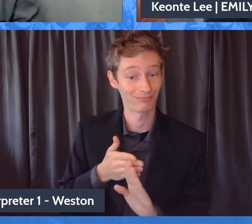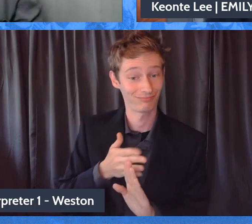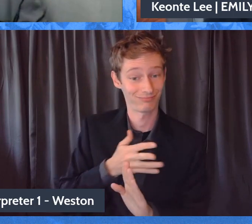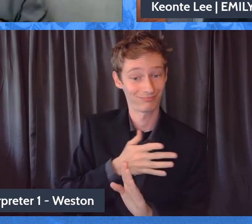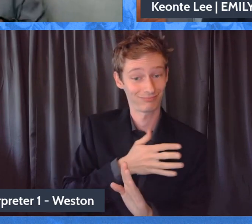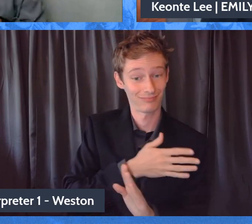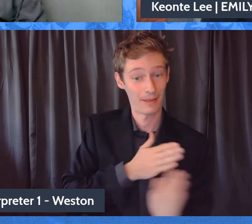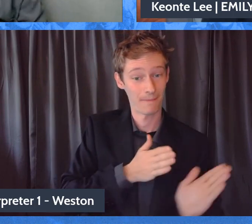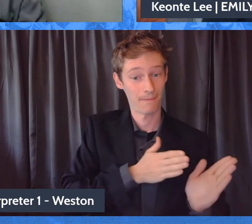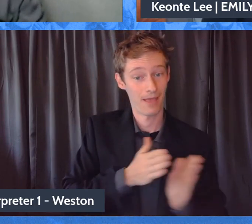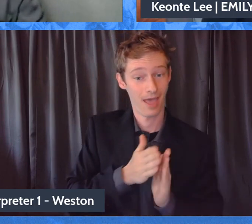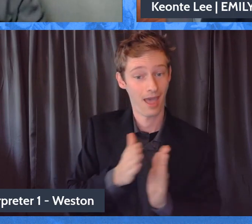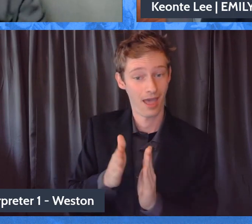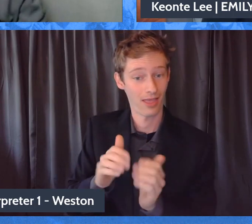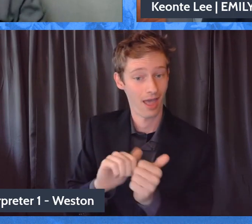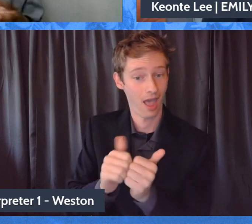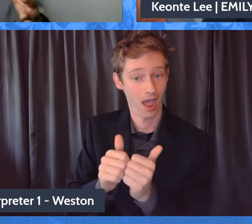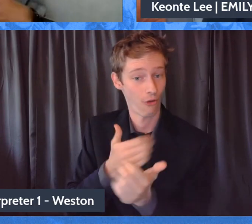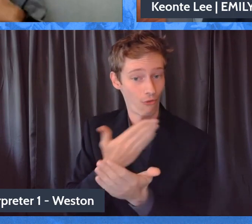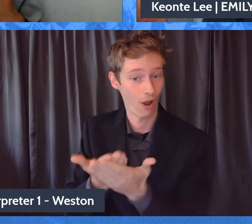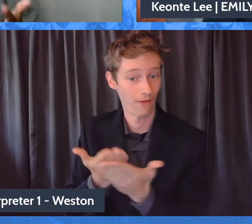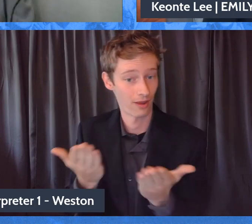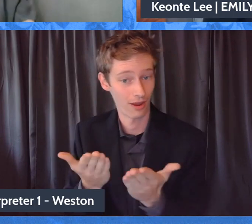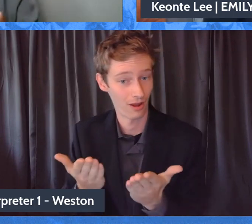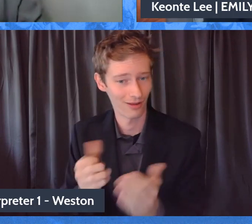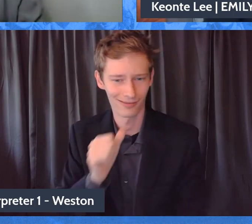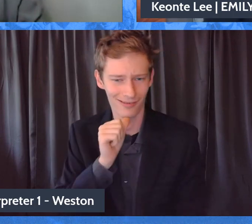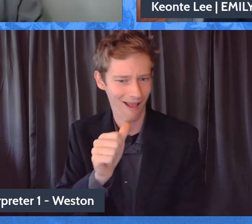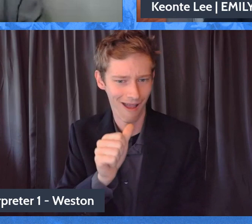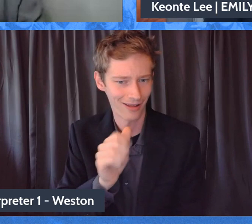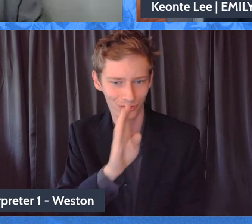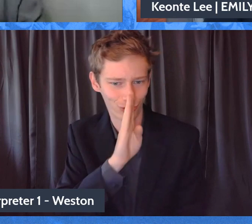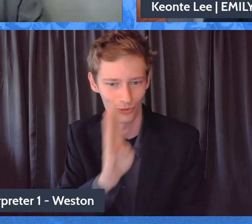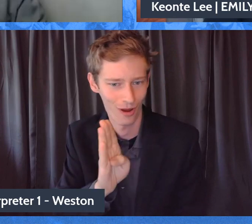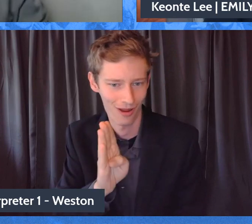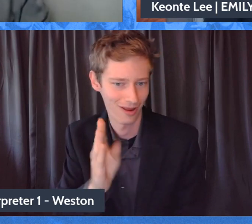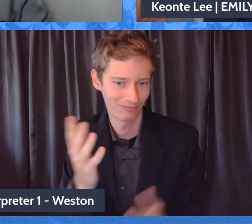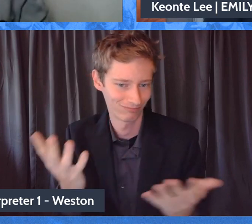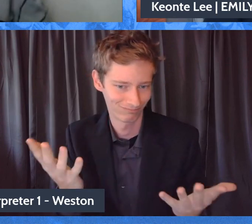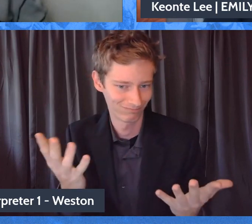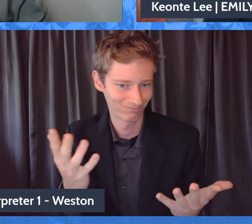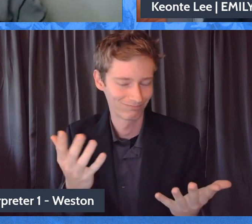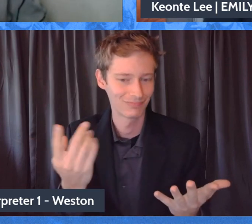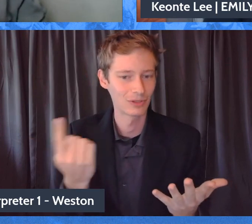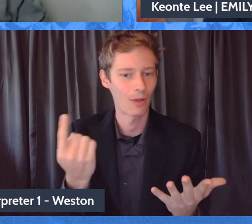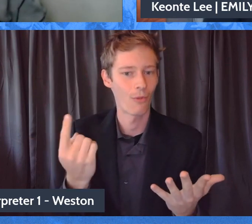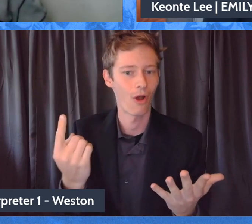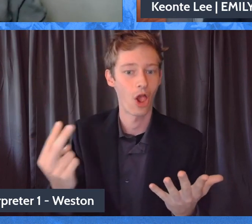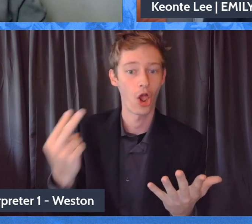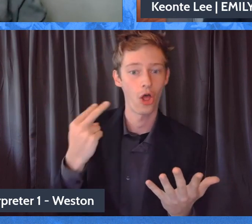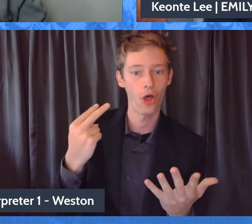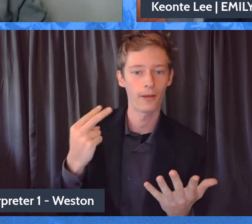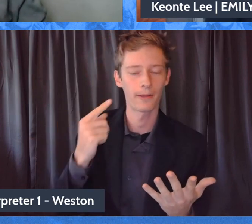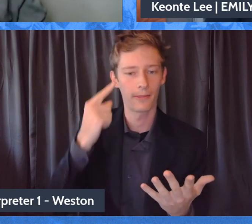that someone looking at it might perceive to be one that would lead me to EMILY's List.